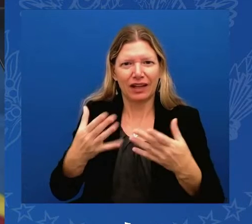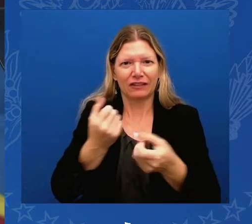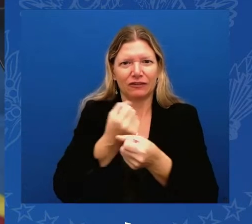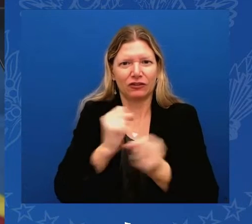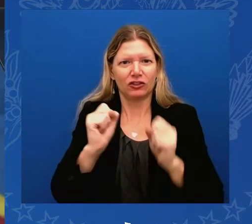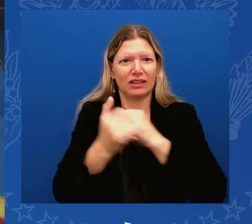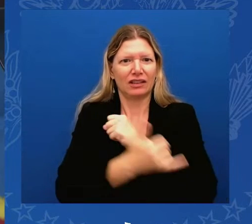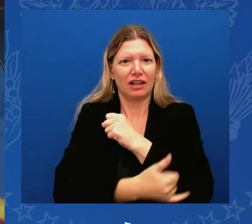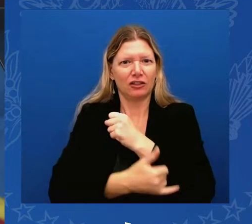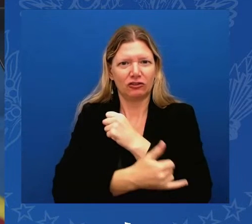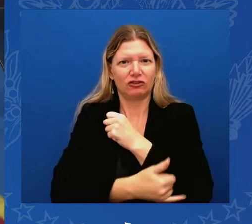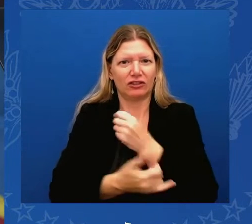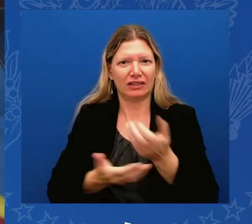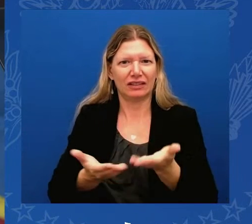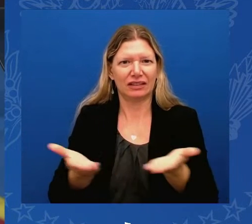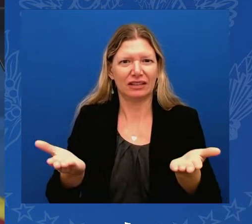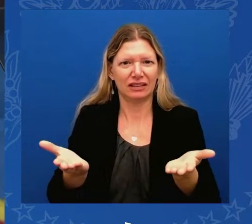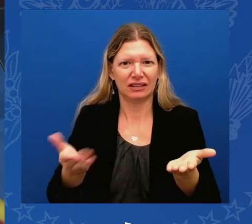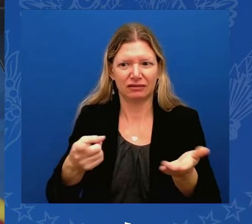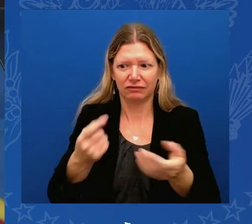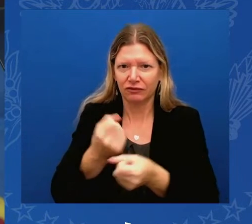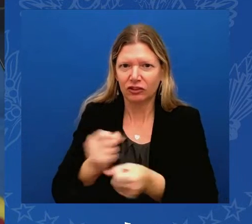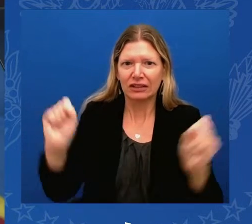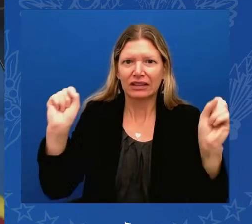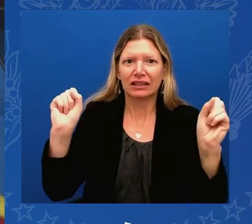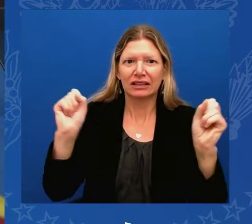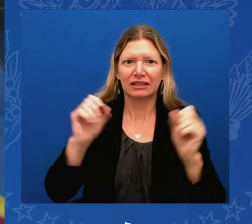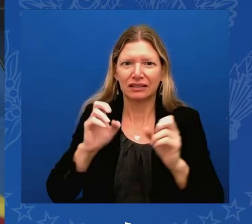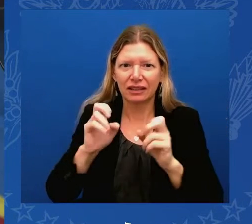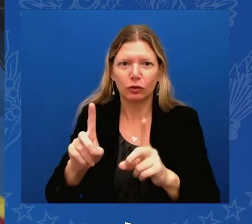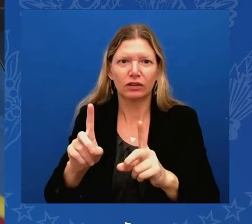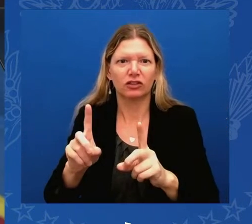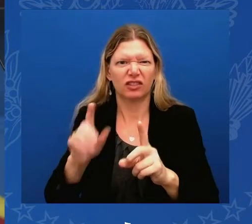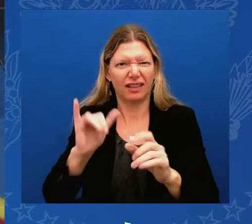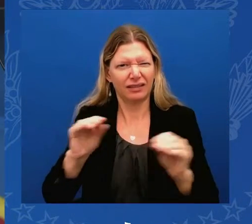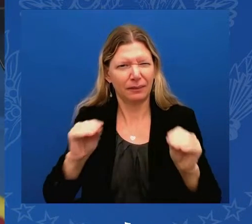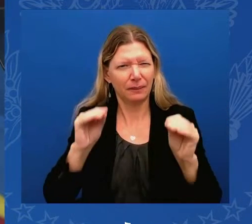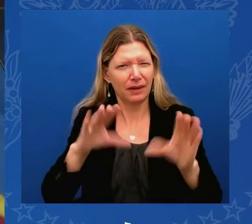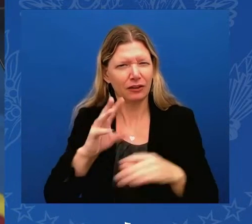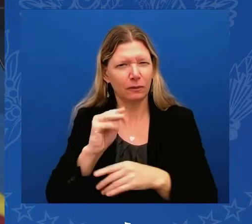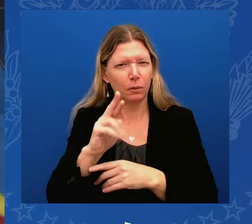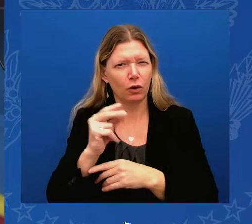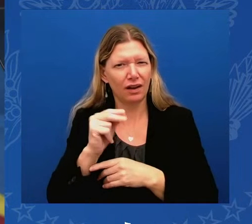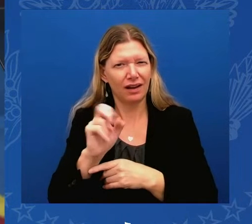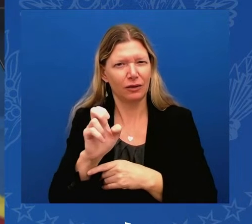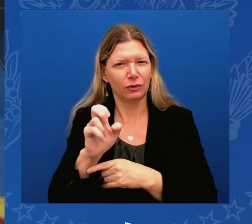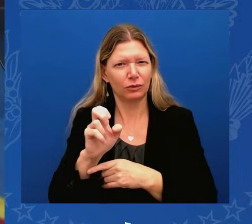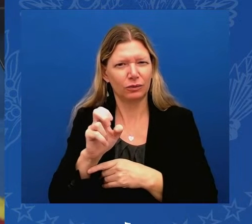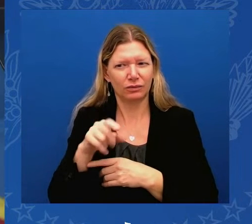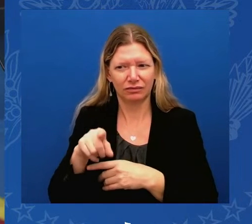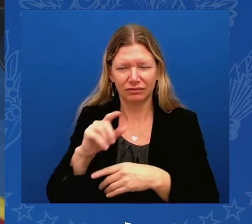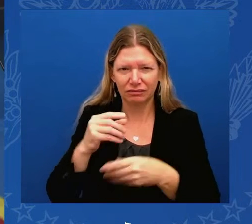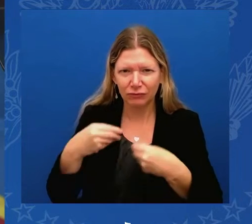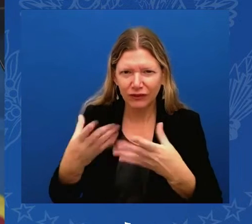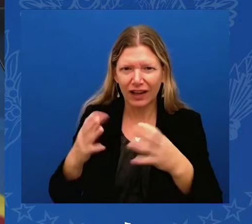But let's be clear what happens to you and your family when old ghosts in new garments seize power,